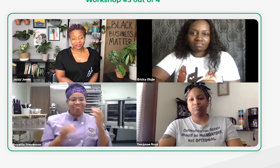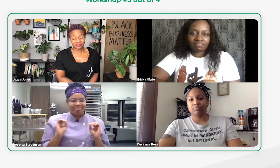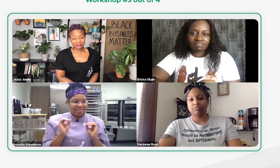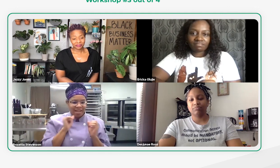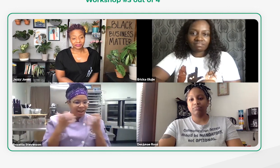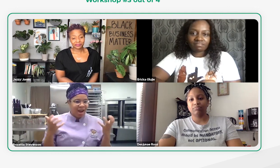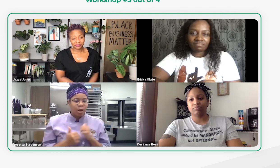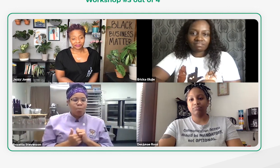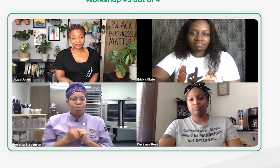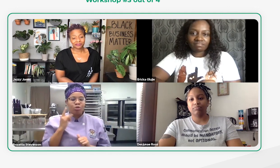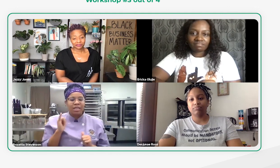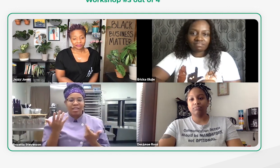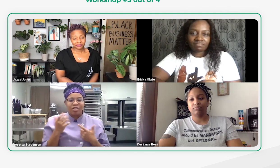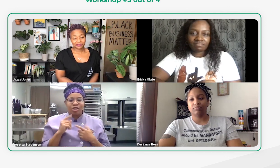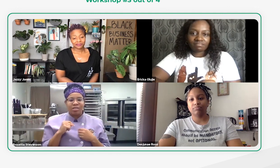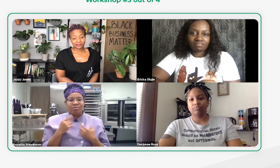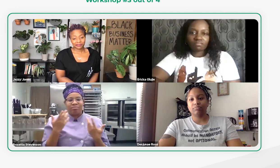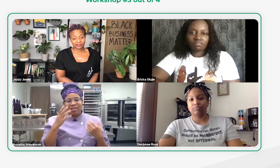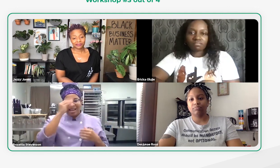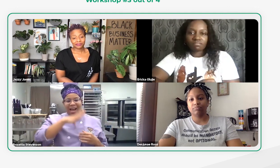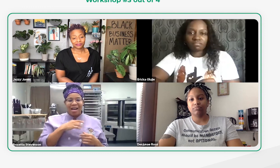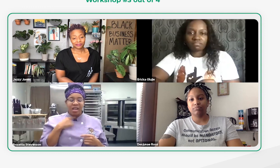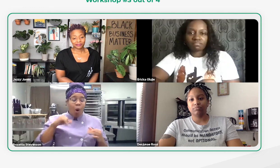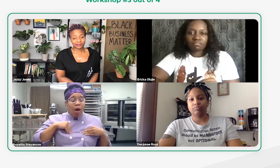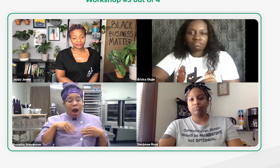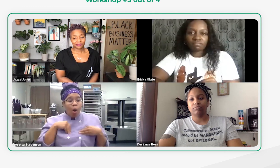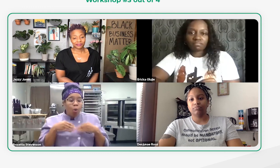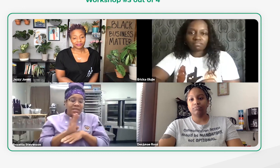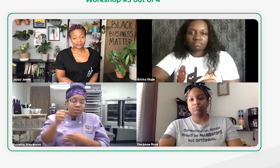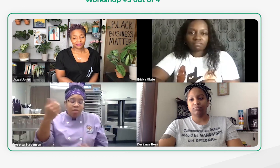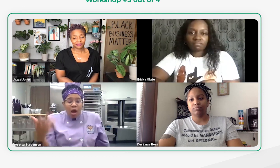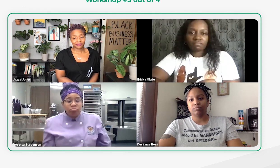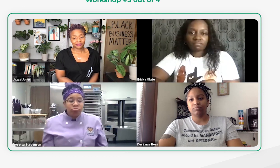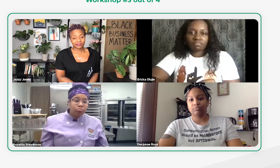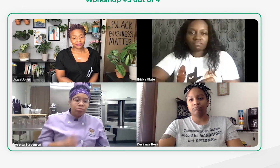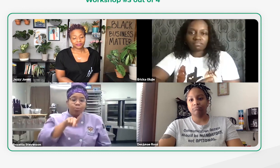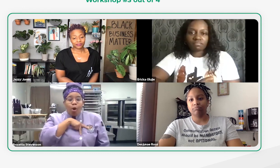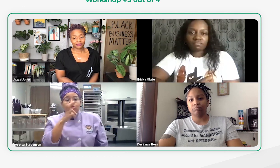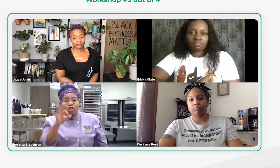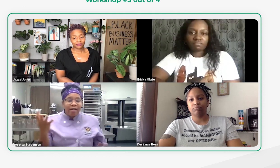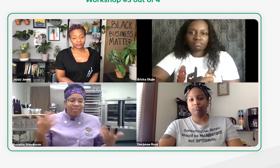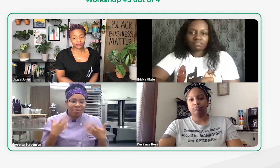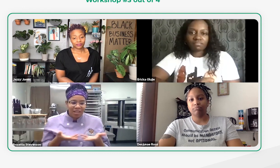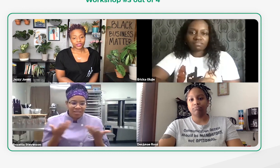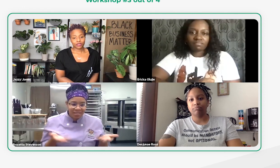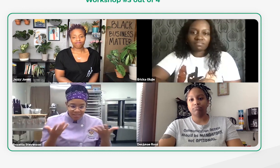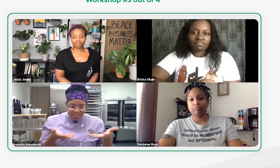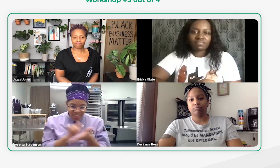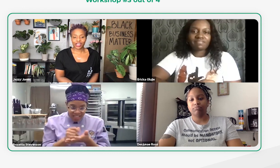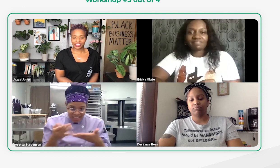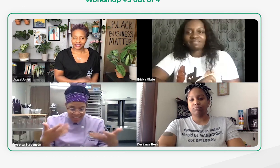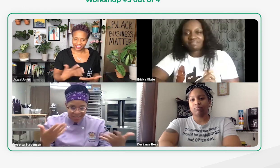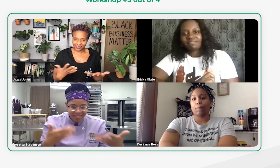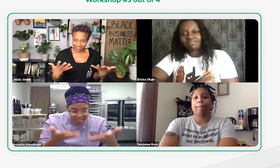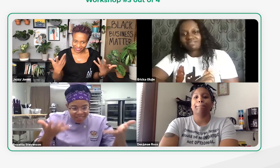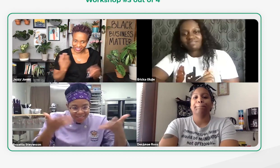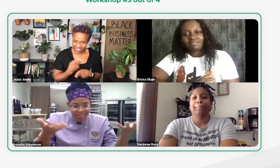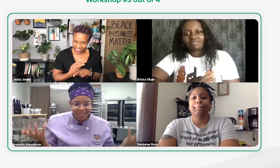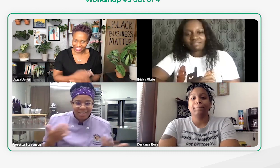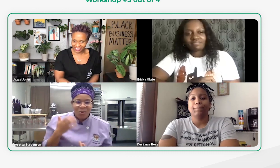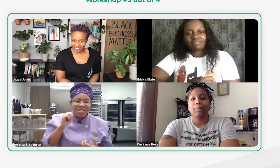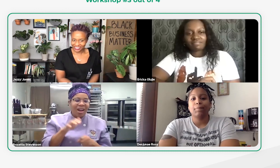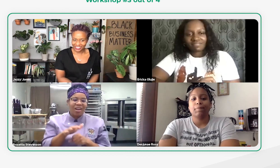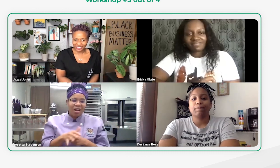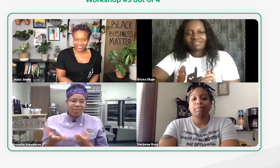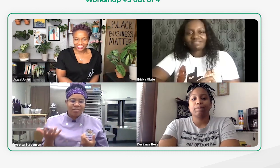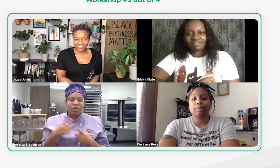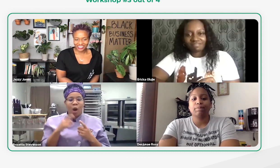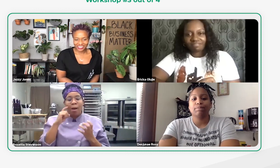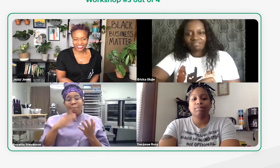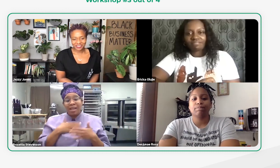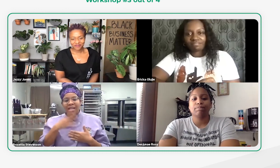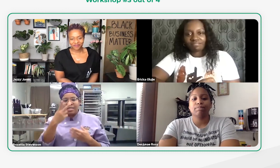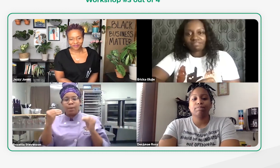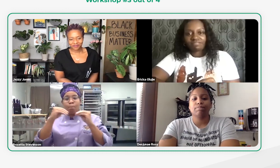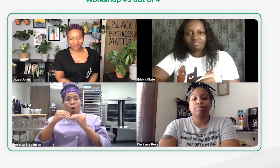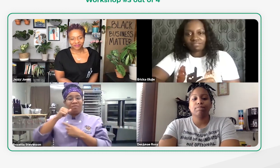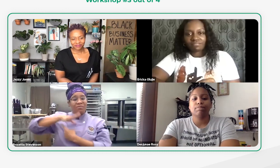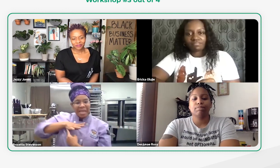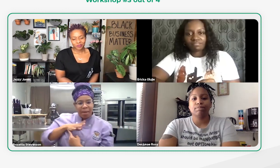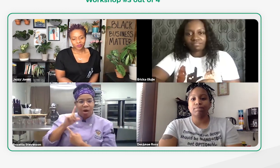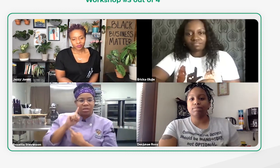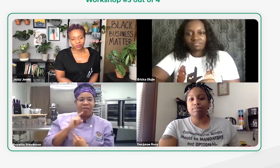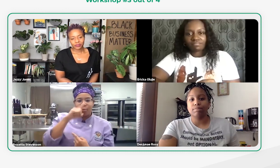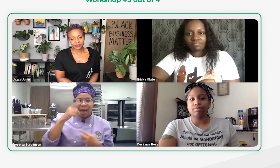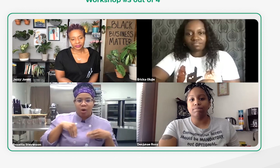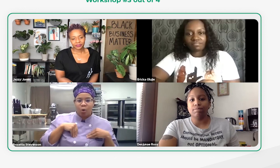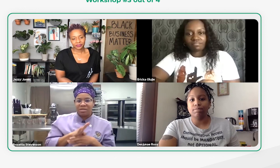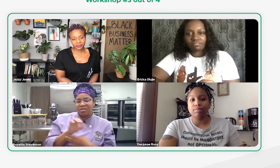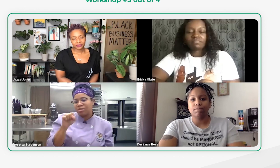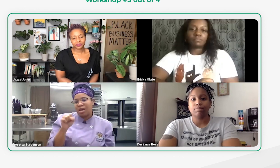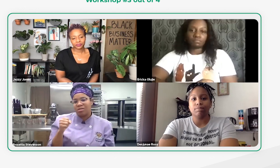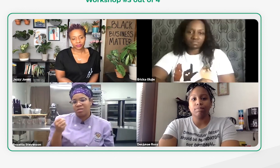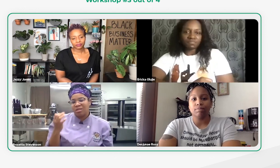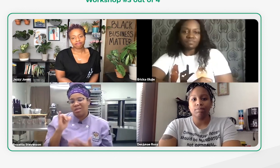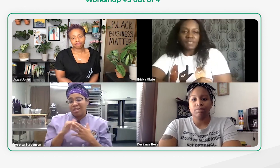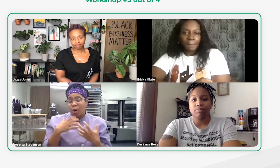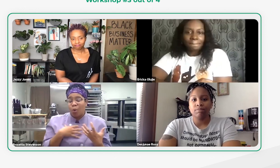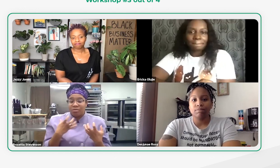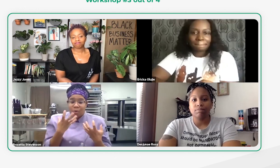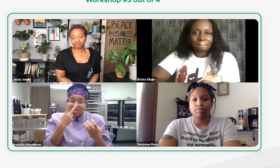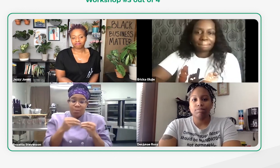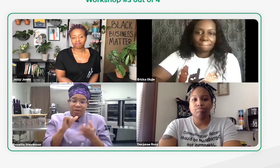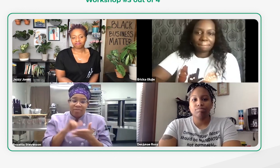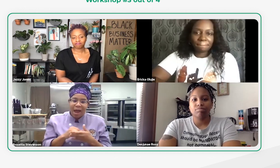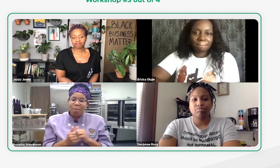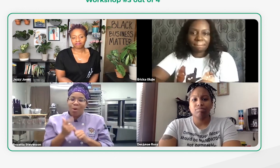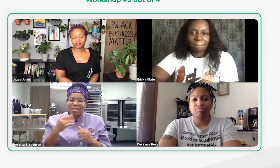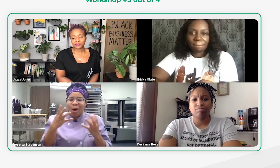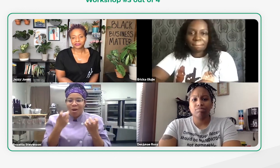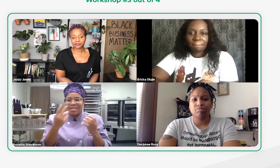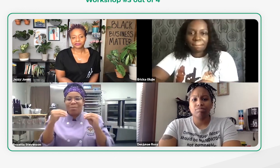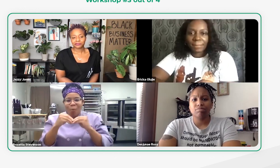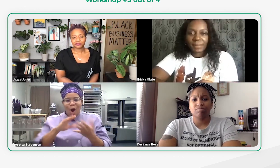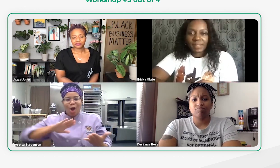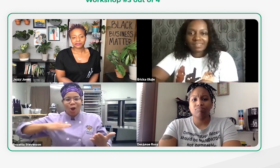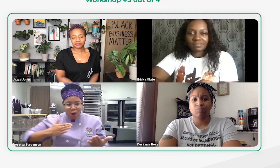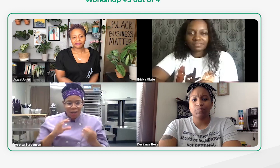on this I'm that. it's not enough to few and far between I like to see